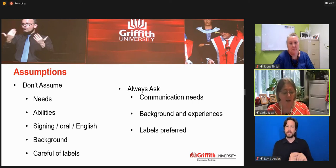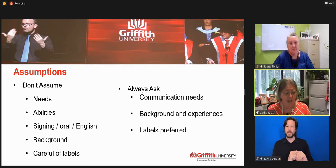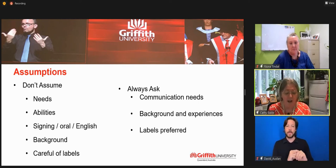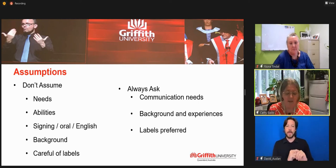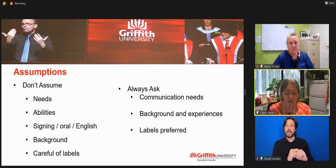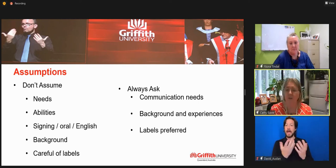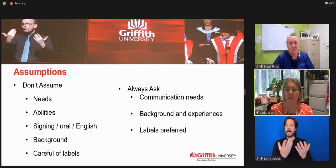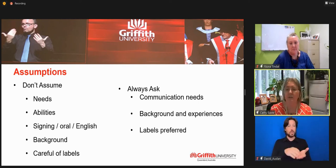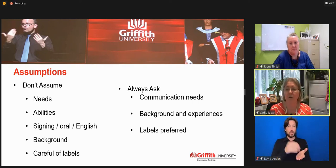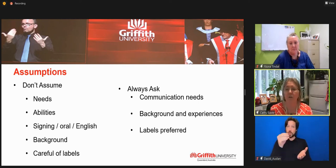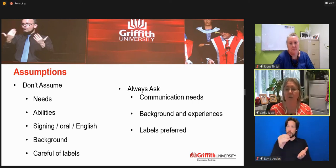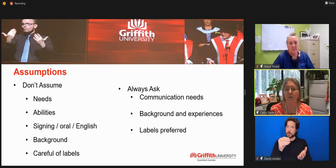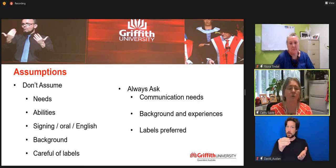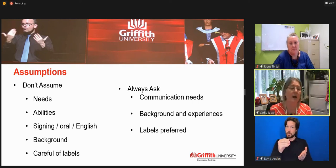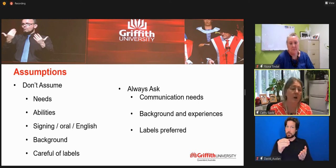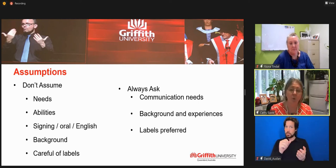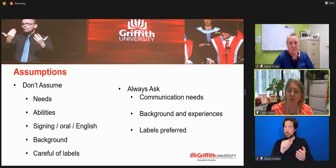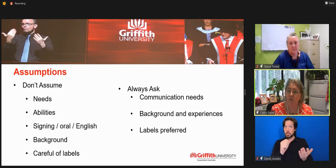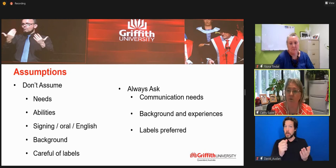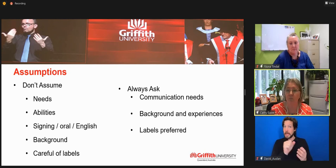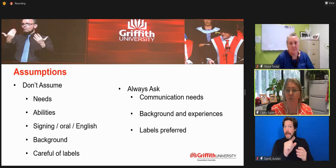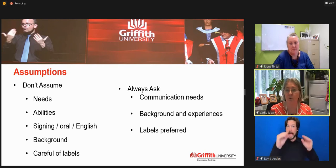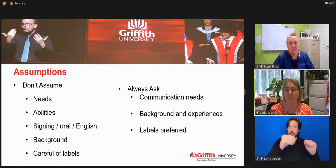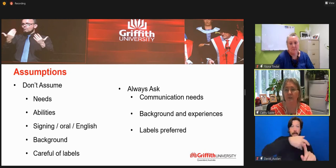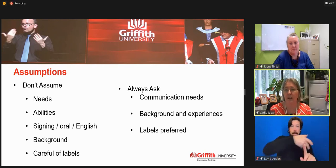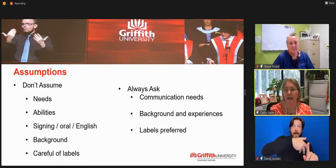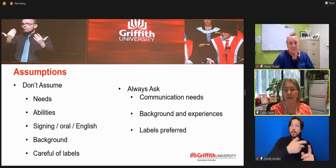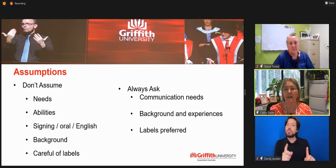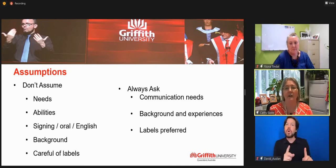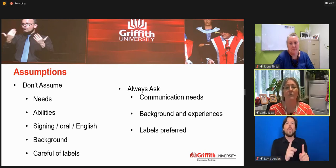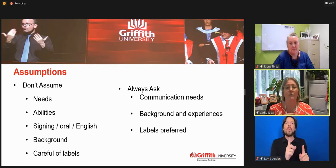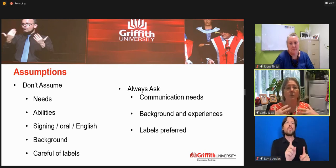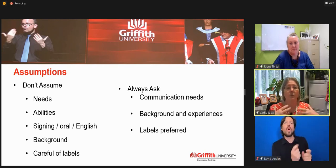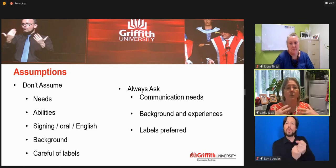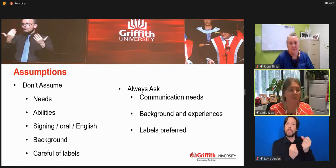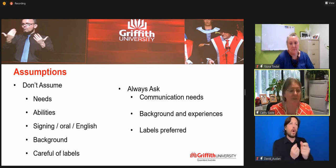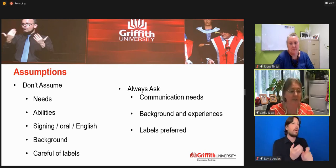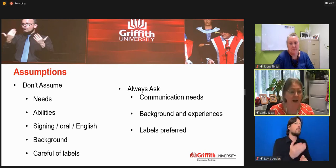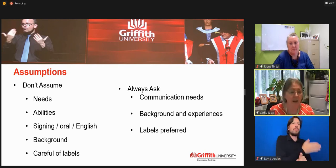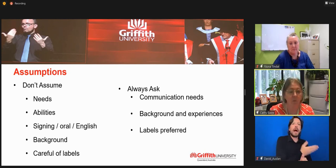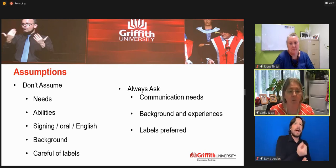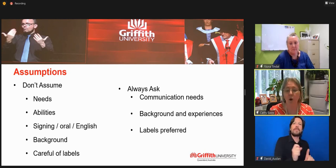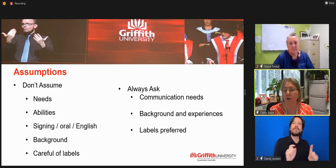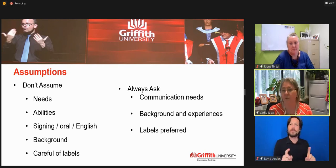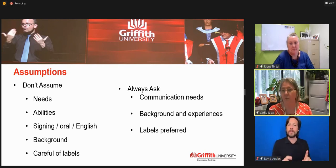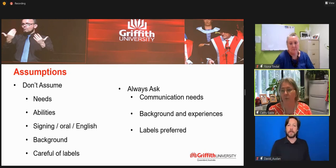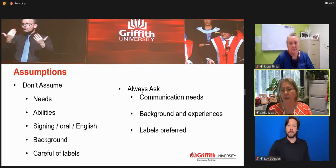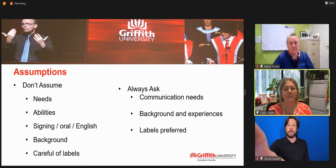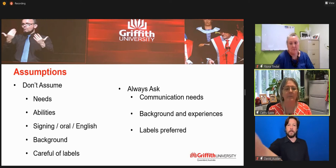Ask them how they survived at school, what sort of supports they had, what works for them,